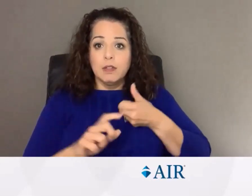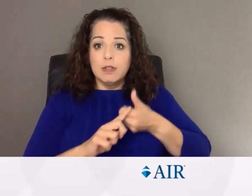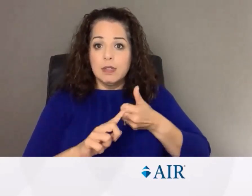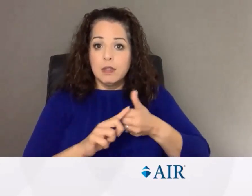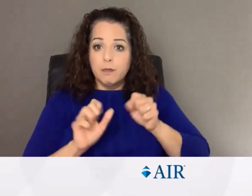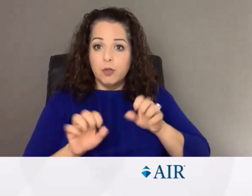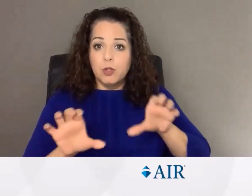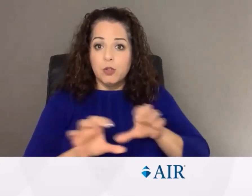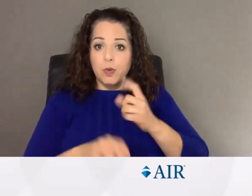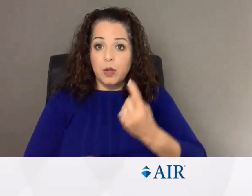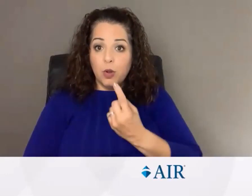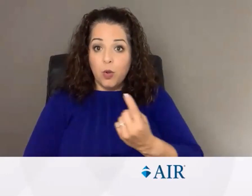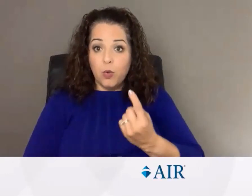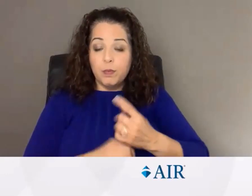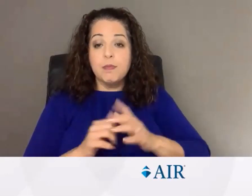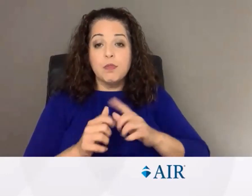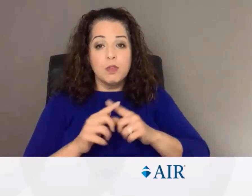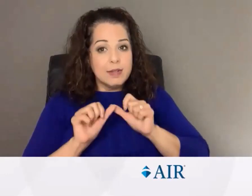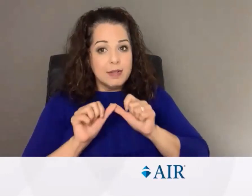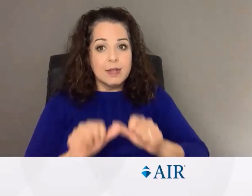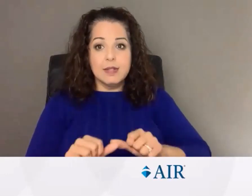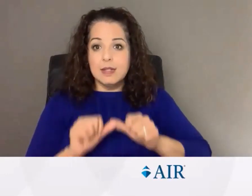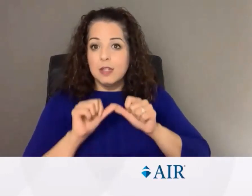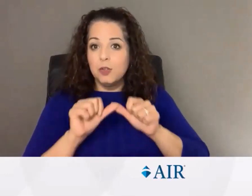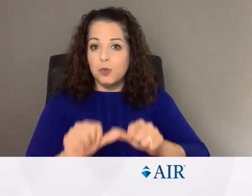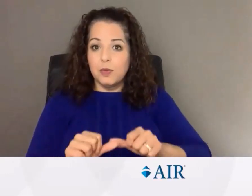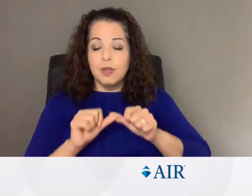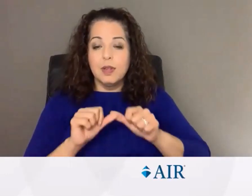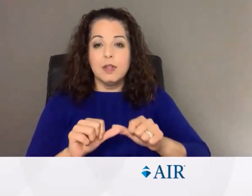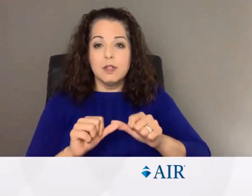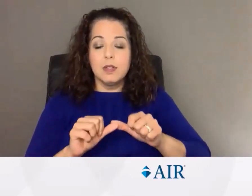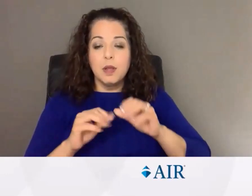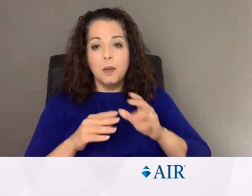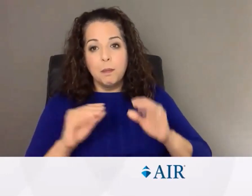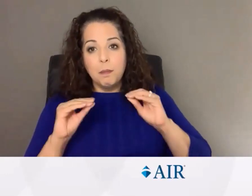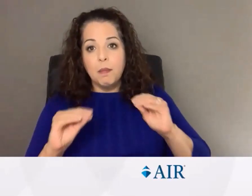So it's a type of continuing professional education